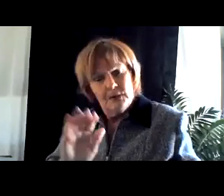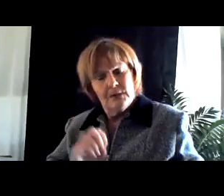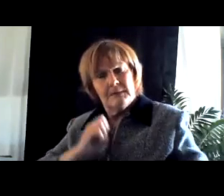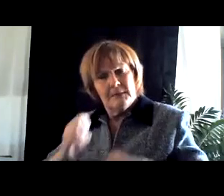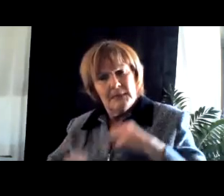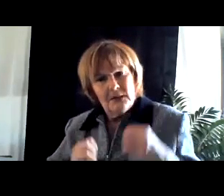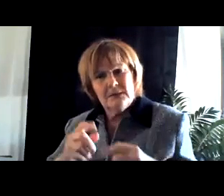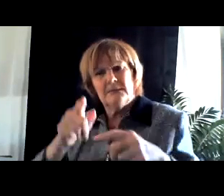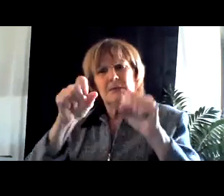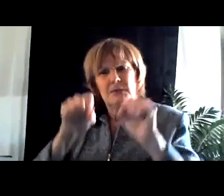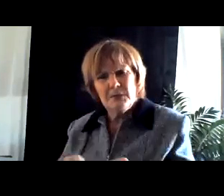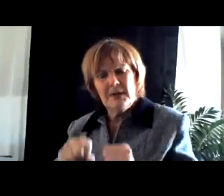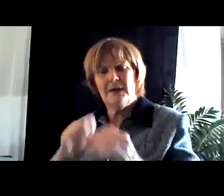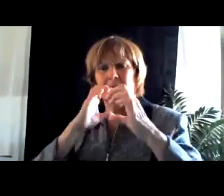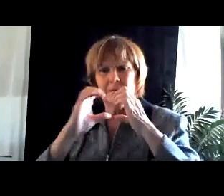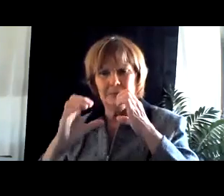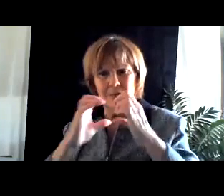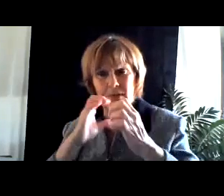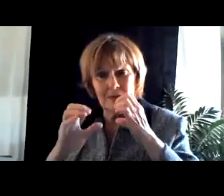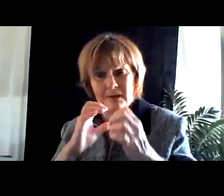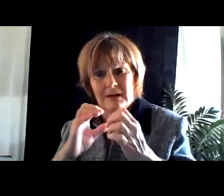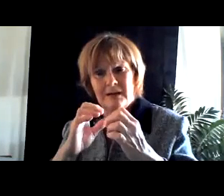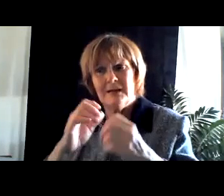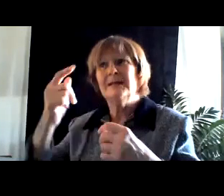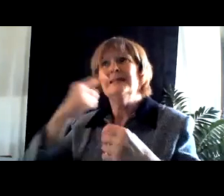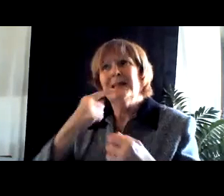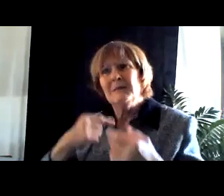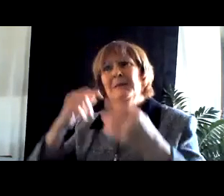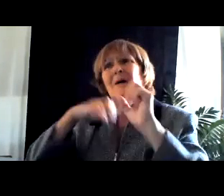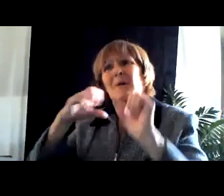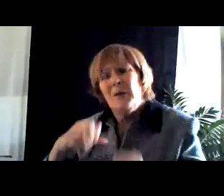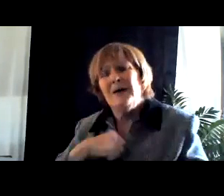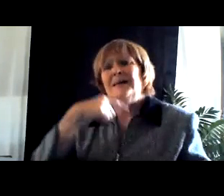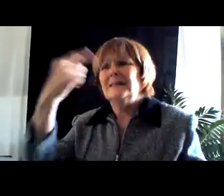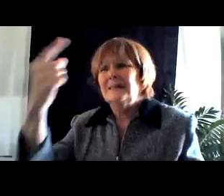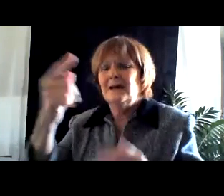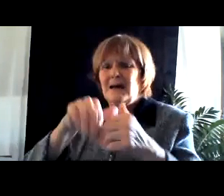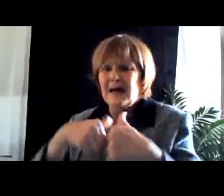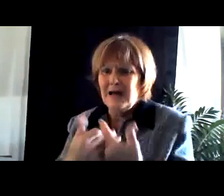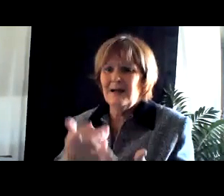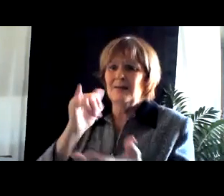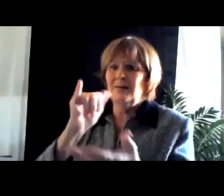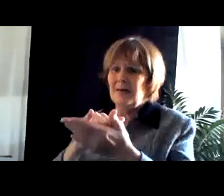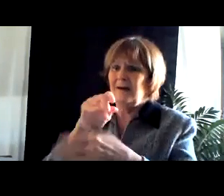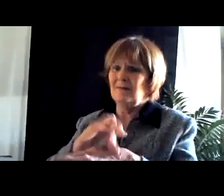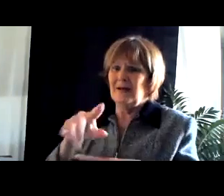and convey how you've been impacted by an emergency or by a disaster. That can cause additional forms of trauma.